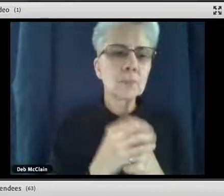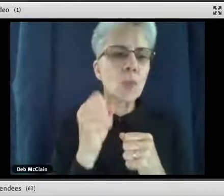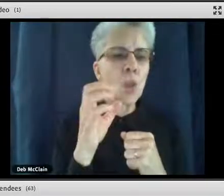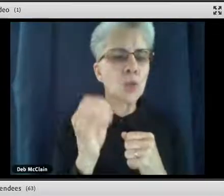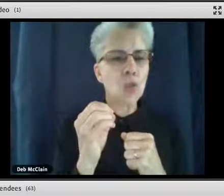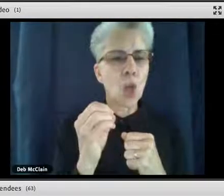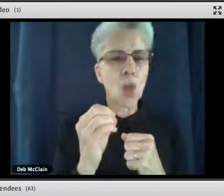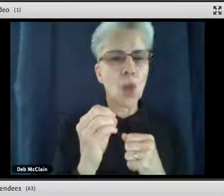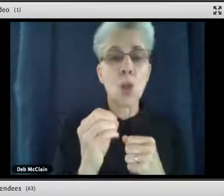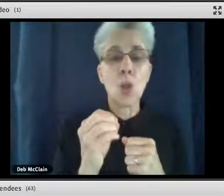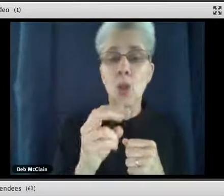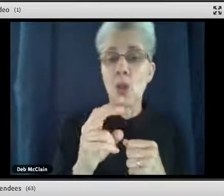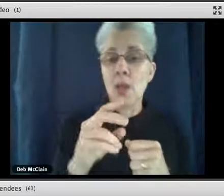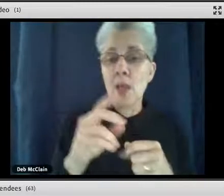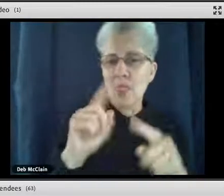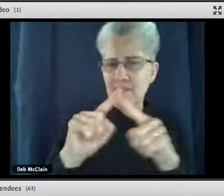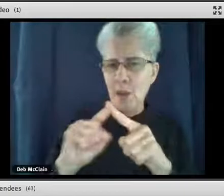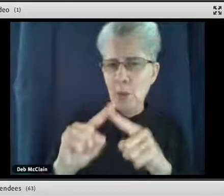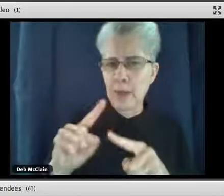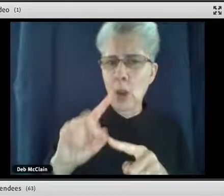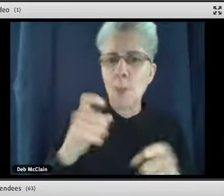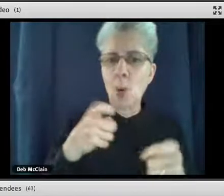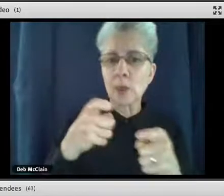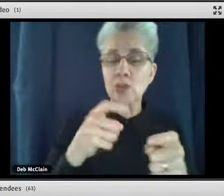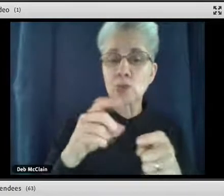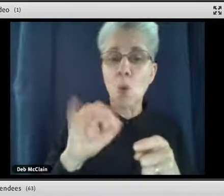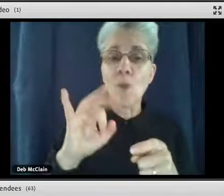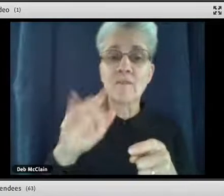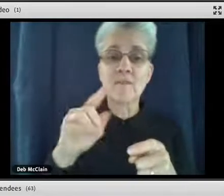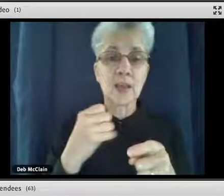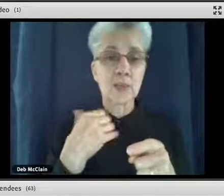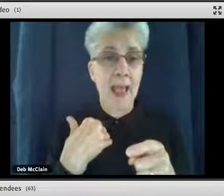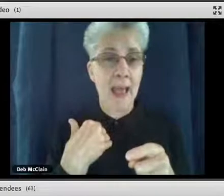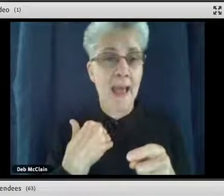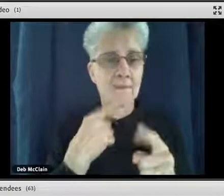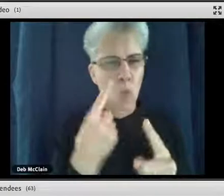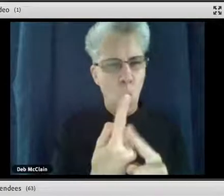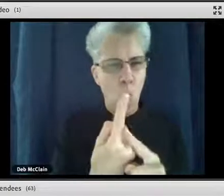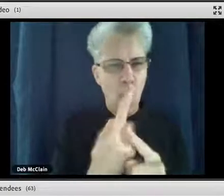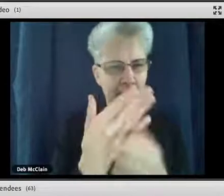And so but these variable control fields contain either a single data element